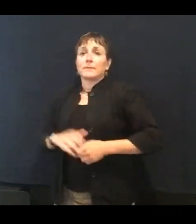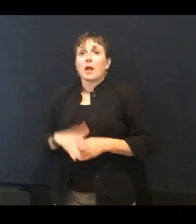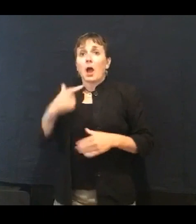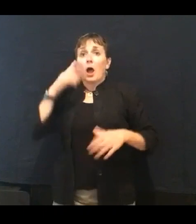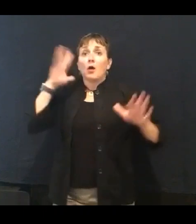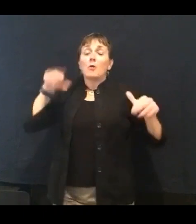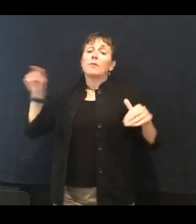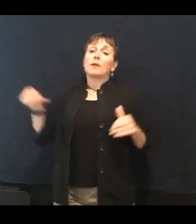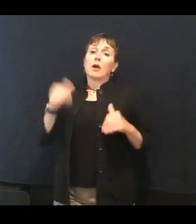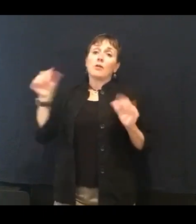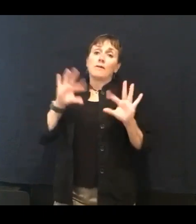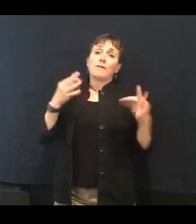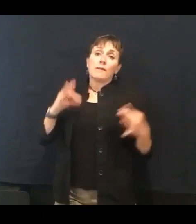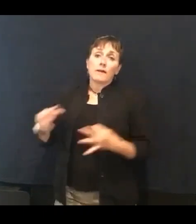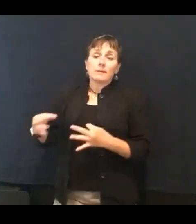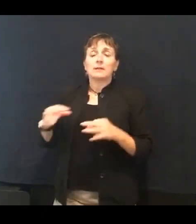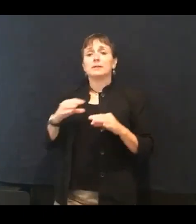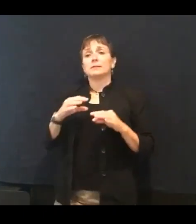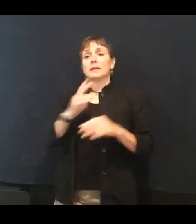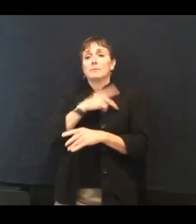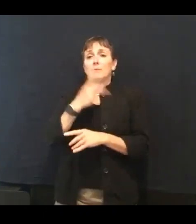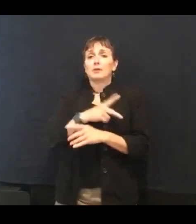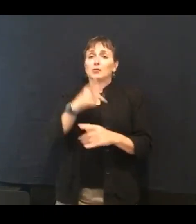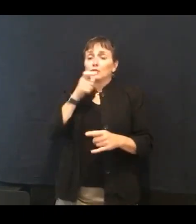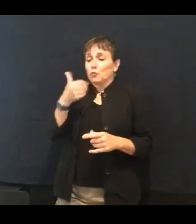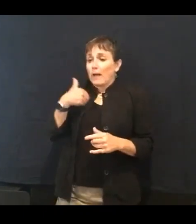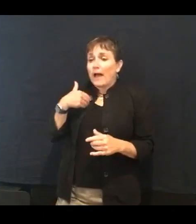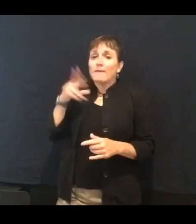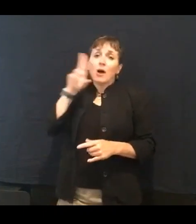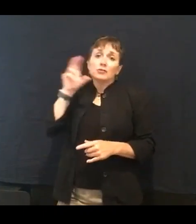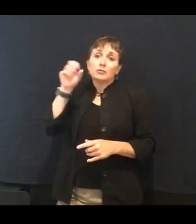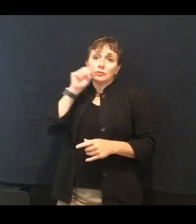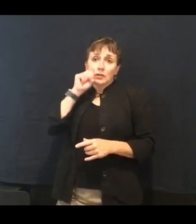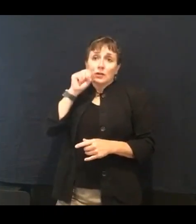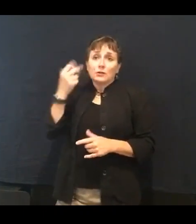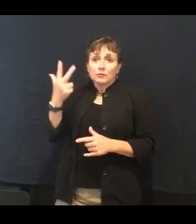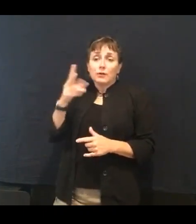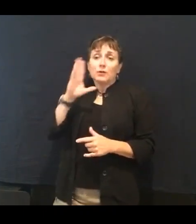families and patients with Usher III will continue to join me and work towards this potential